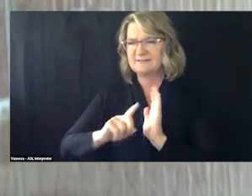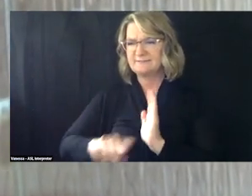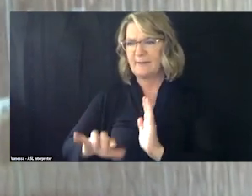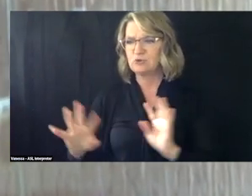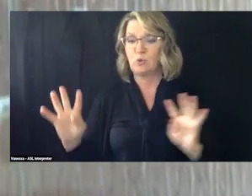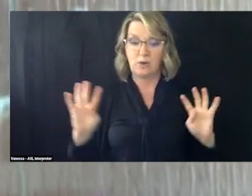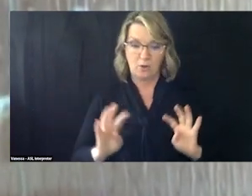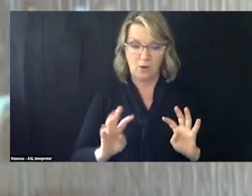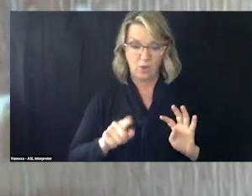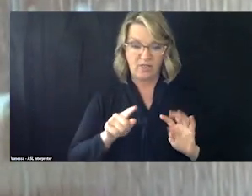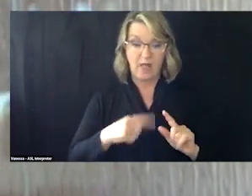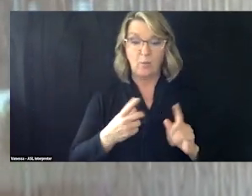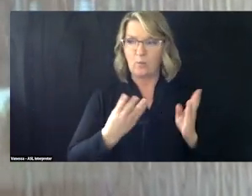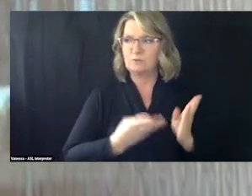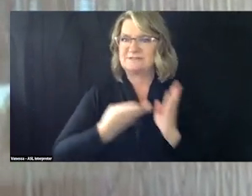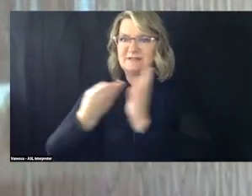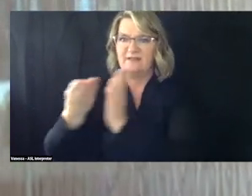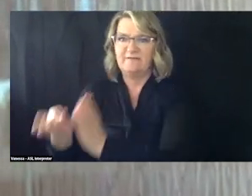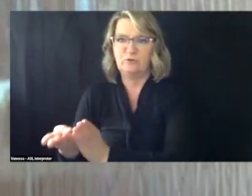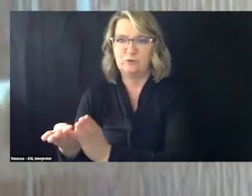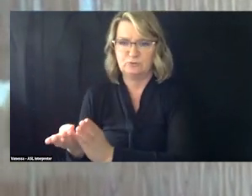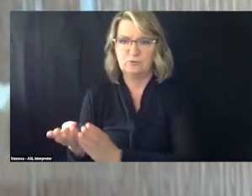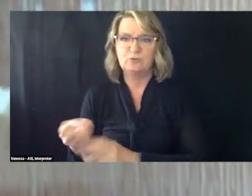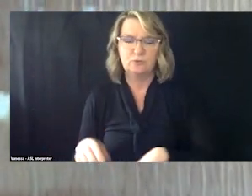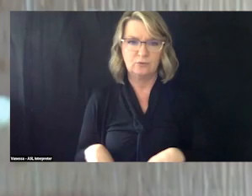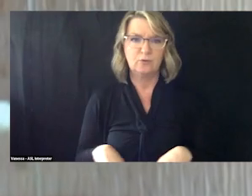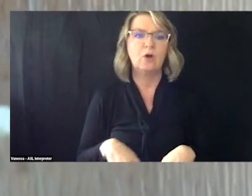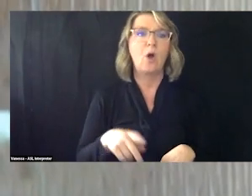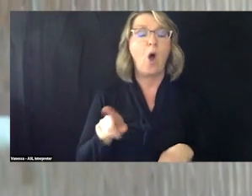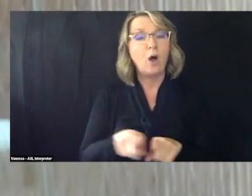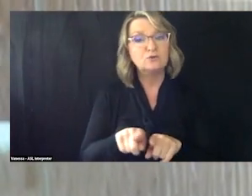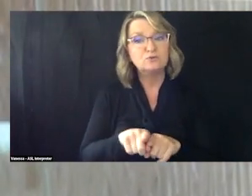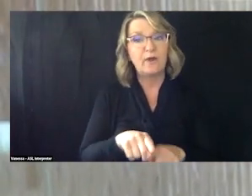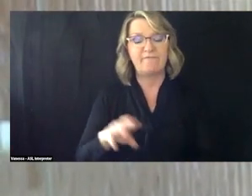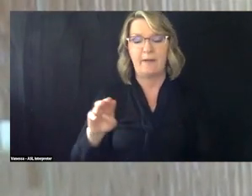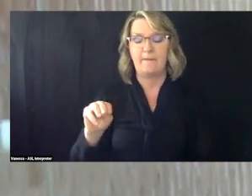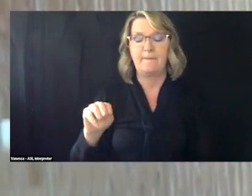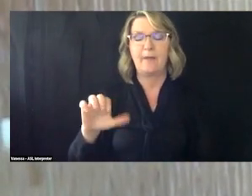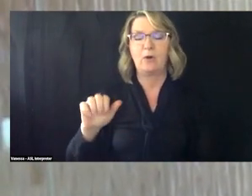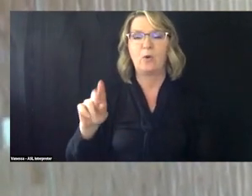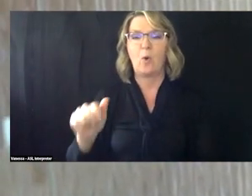inspector to deliver those items to that receiving site we'll also have Maricopa County sheriff's